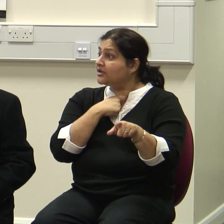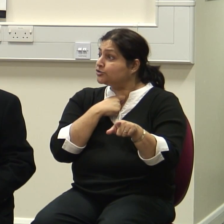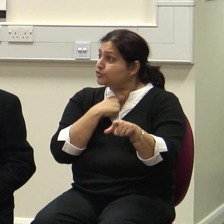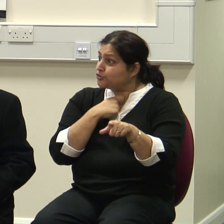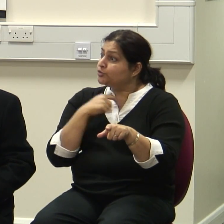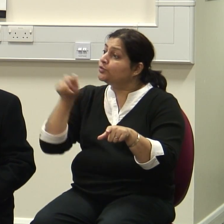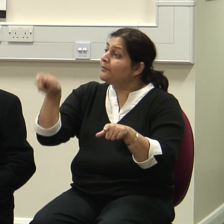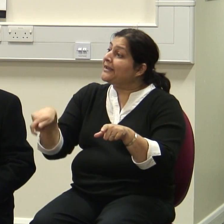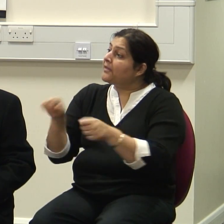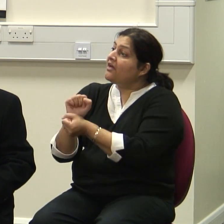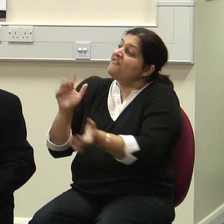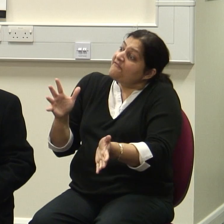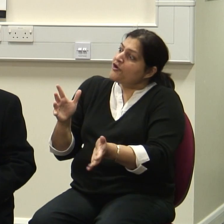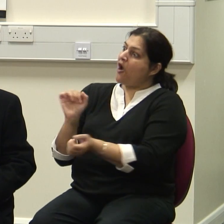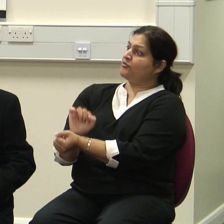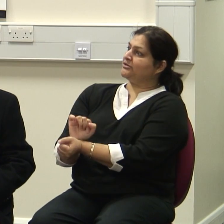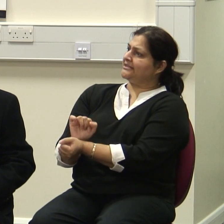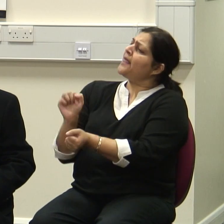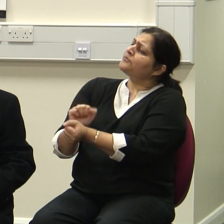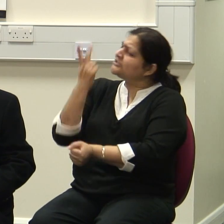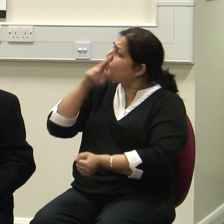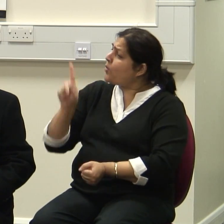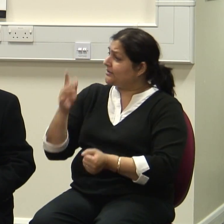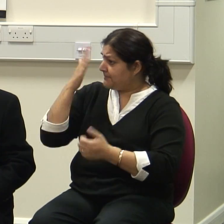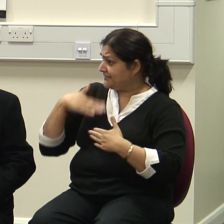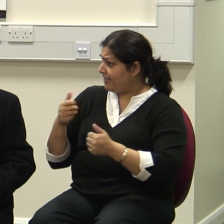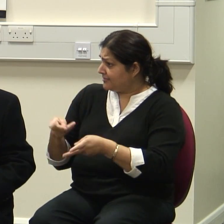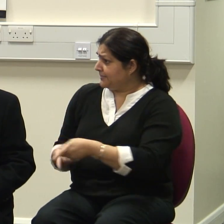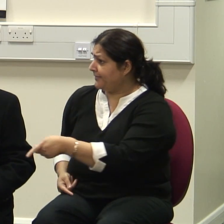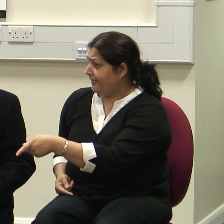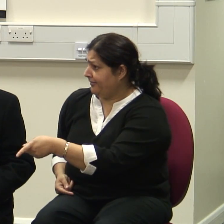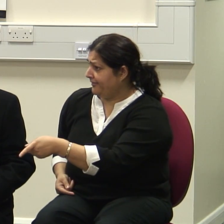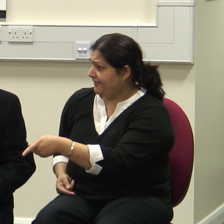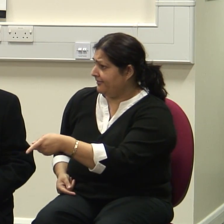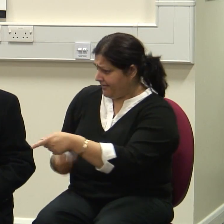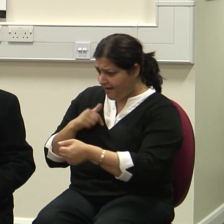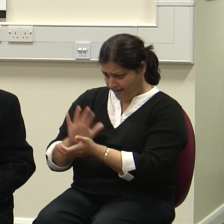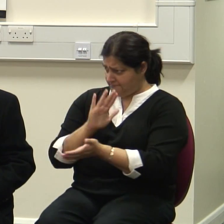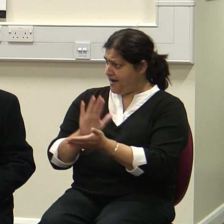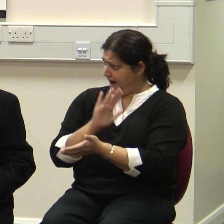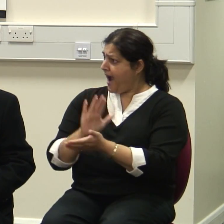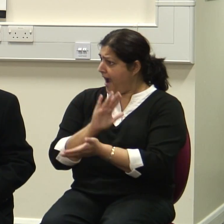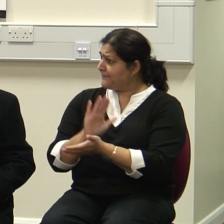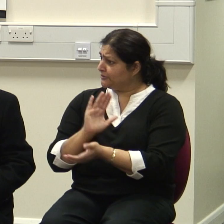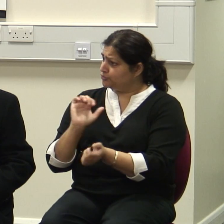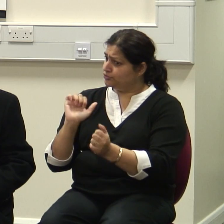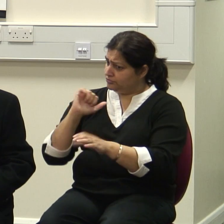in America. It continues to do that. If you are now a down and out person in a mental